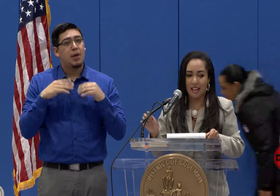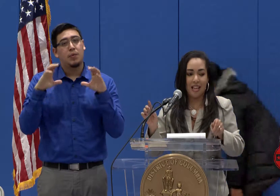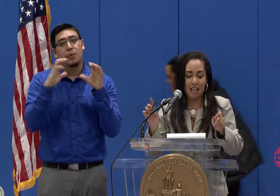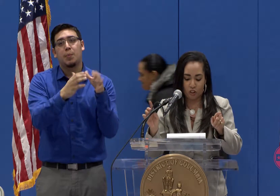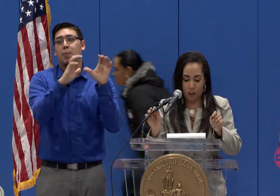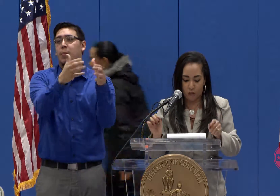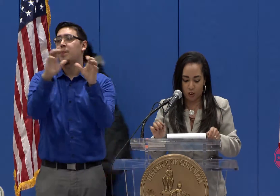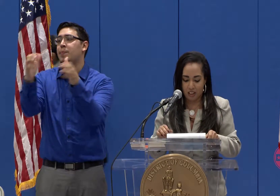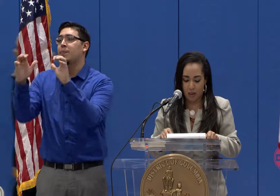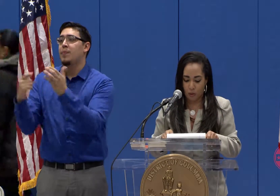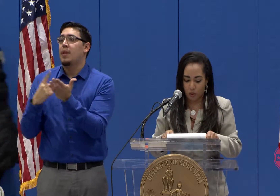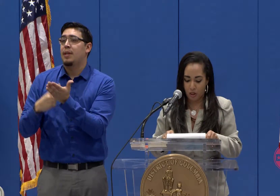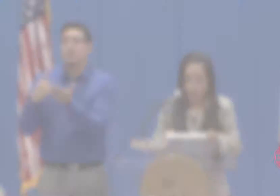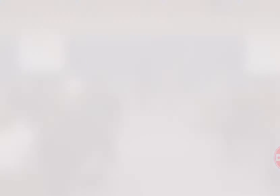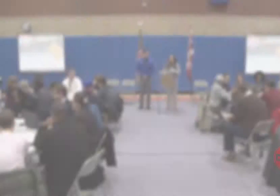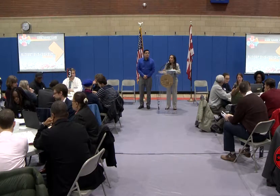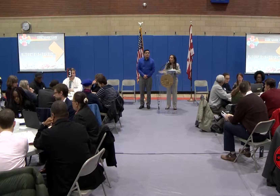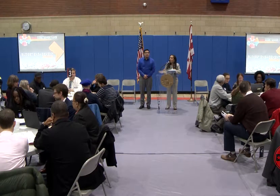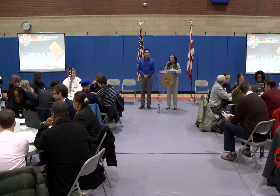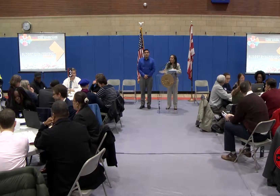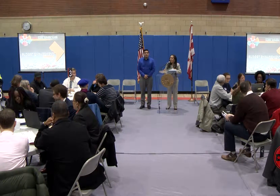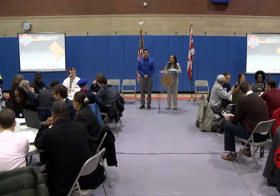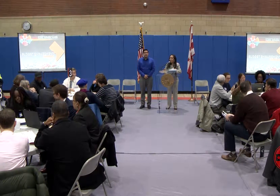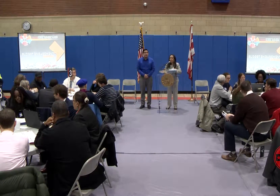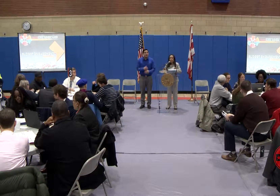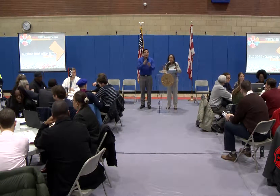AT EACH OF YOUR TABLES. ALL RIGHT, EVERYONE, HAVE YOU